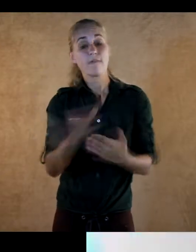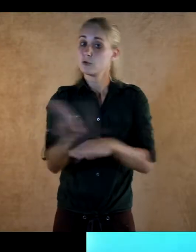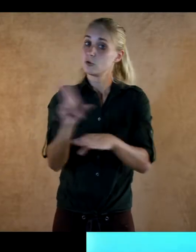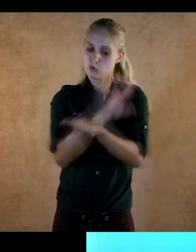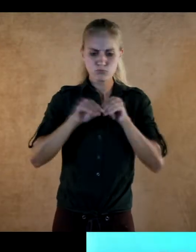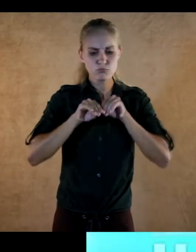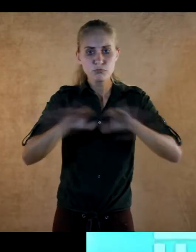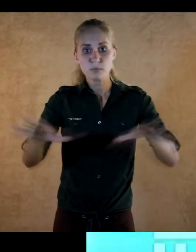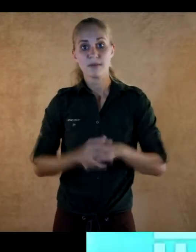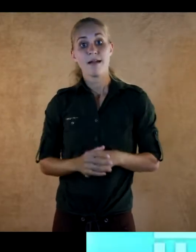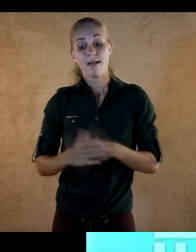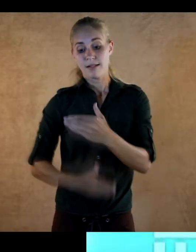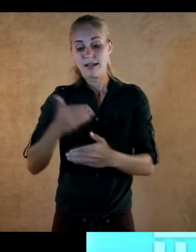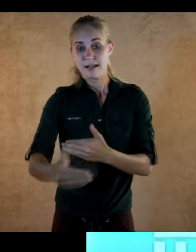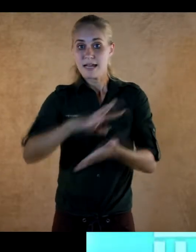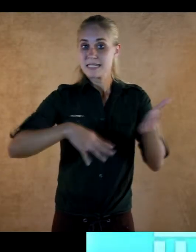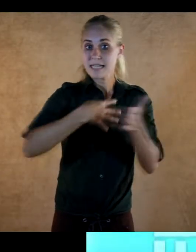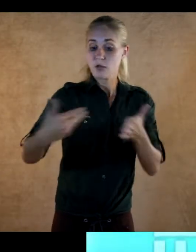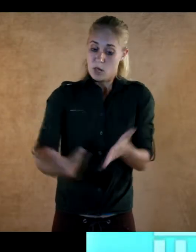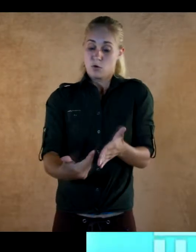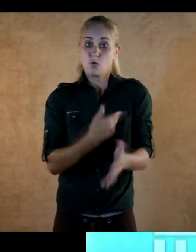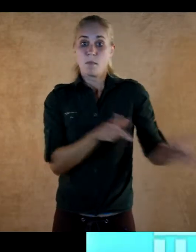SCHEDULE the next party with your new members and customers.